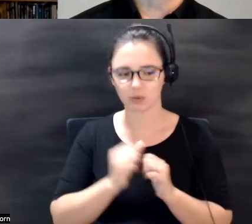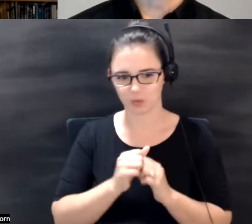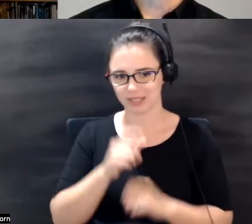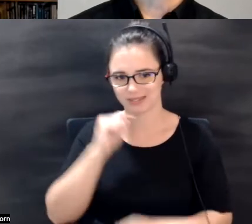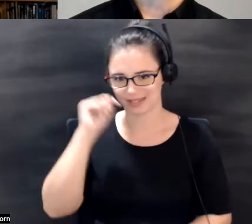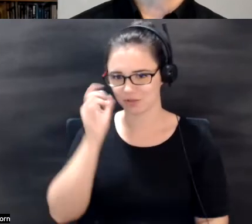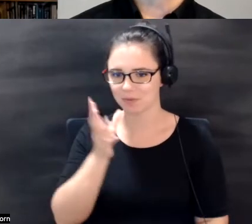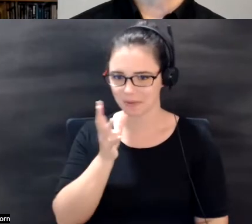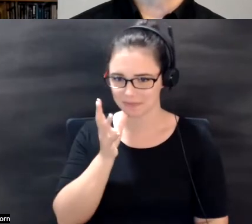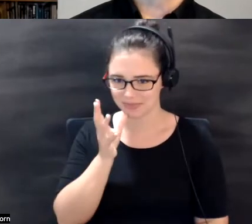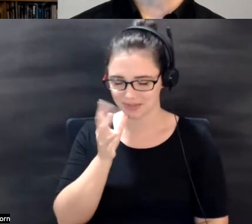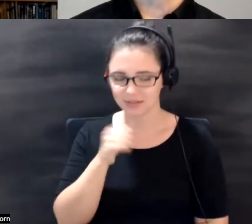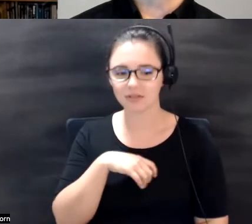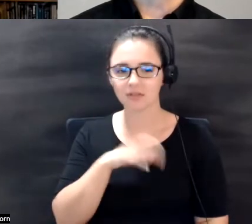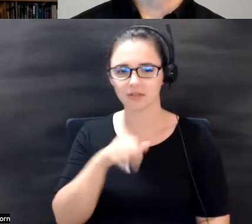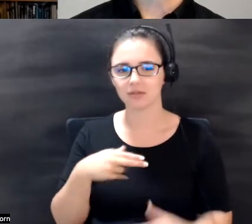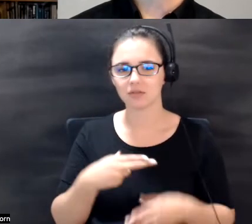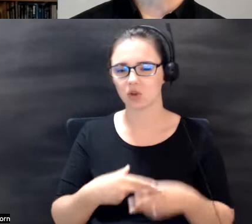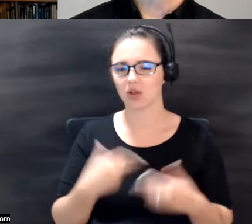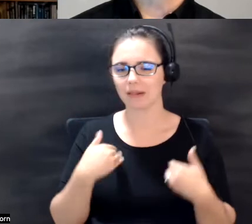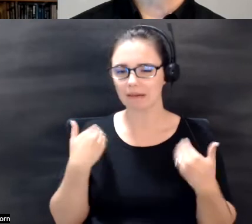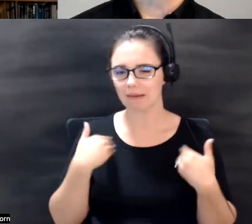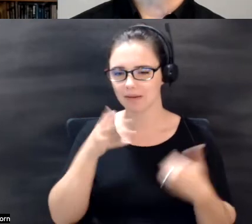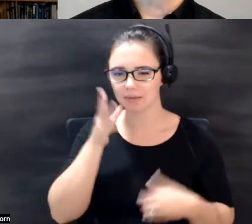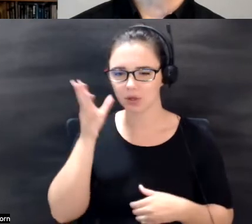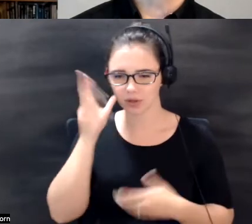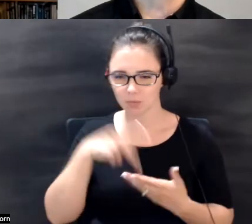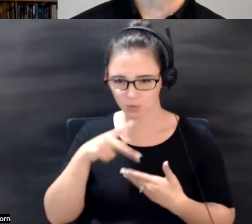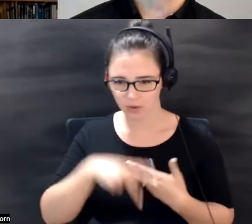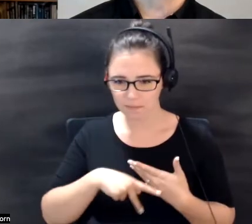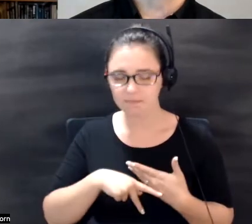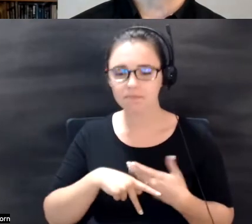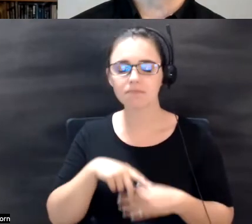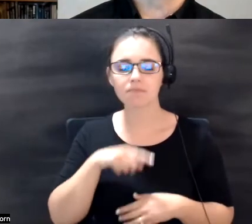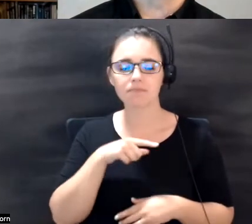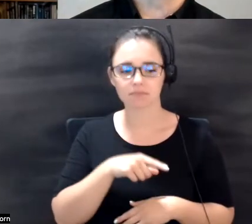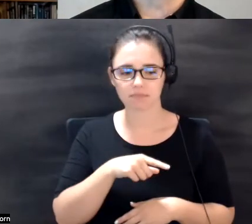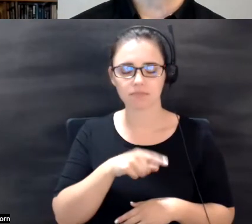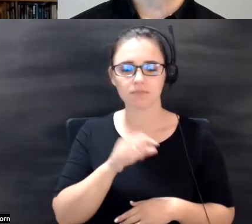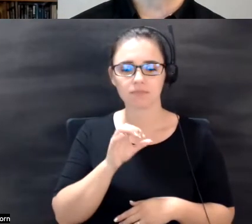...It was a-- it's called the Young Parent Program that's run through, um, I